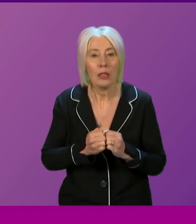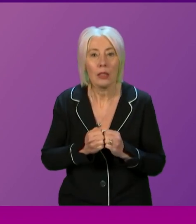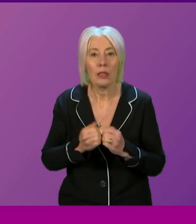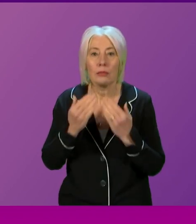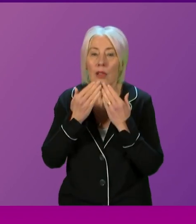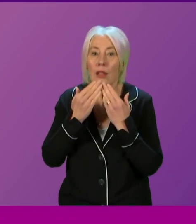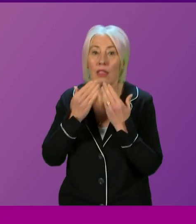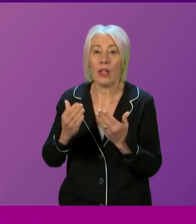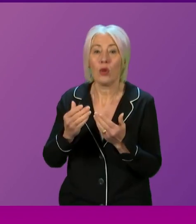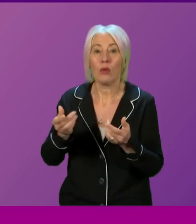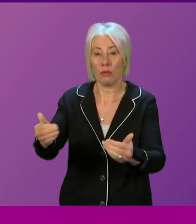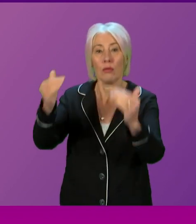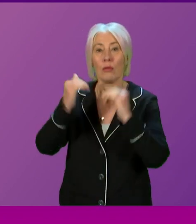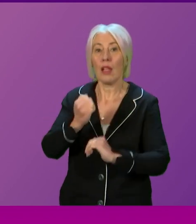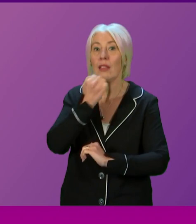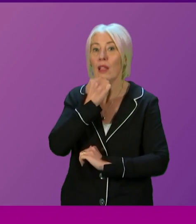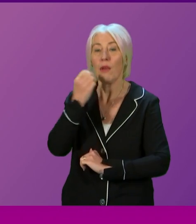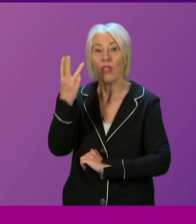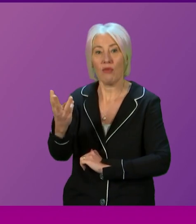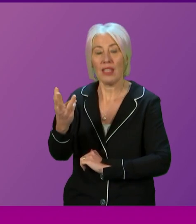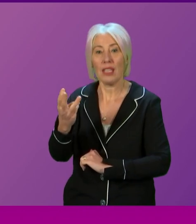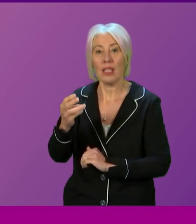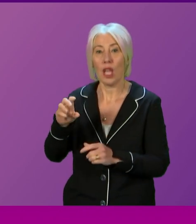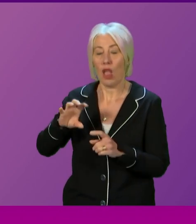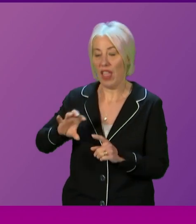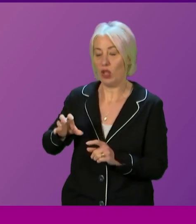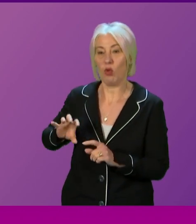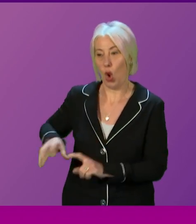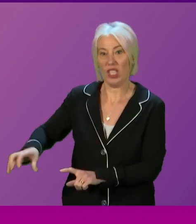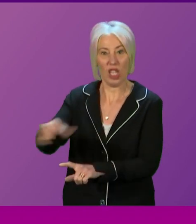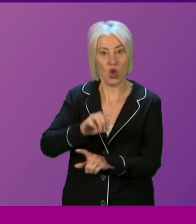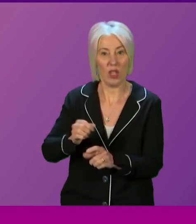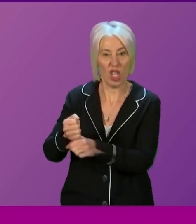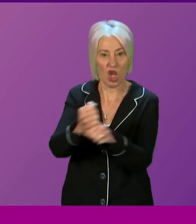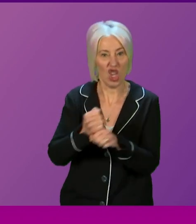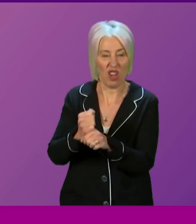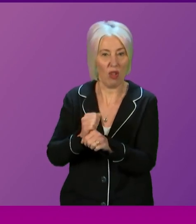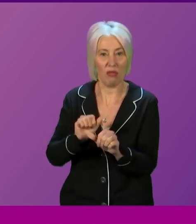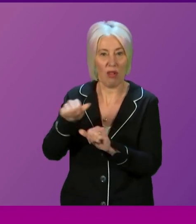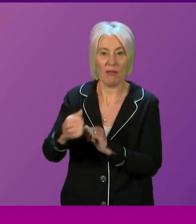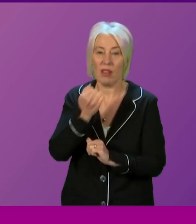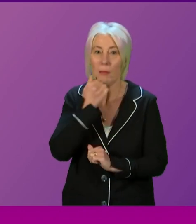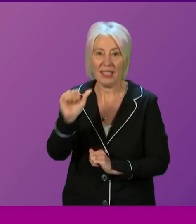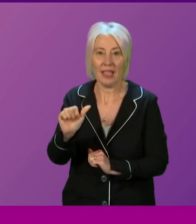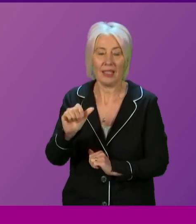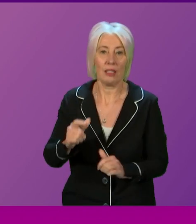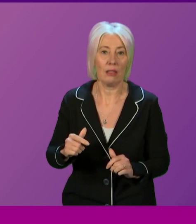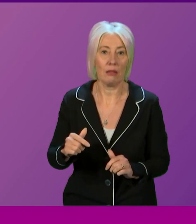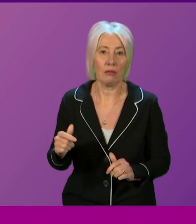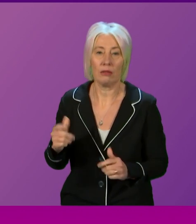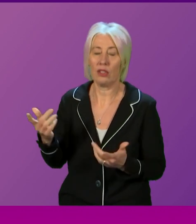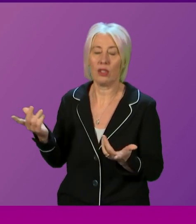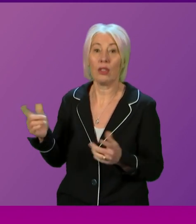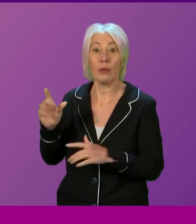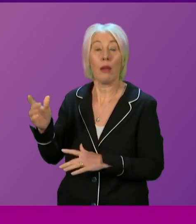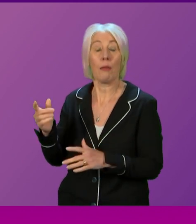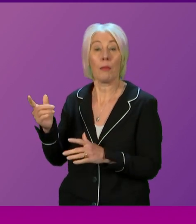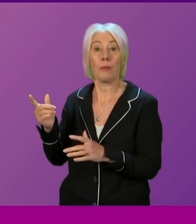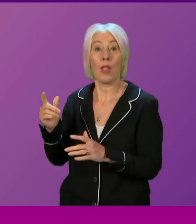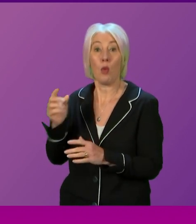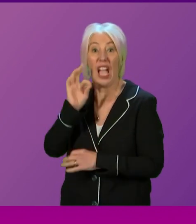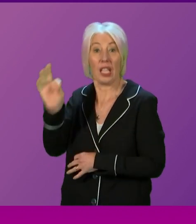To ask the First Minister when the Cabinet will